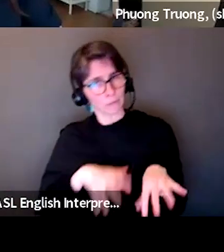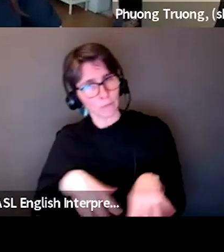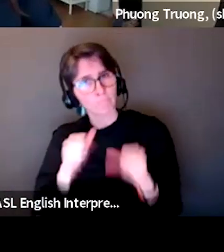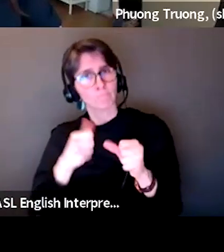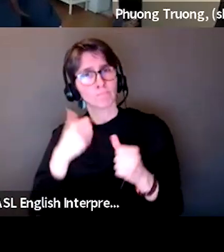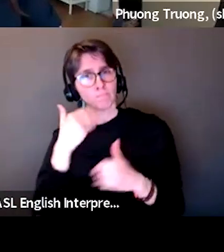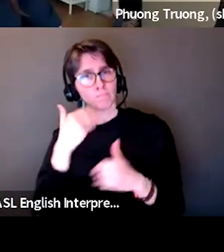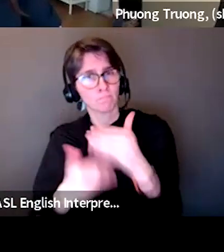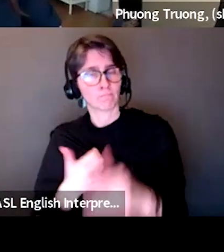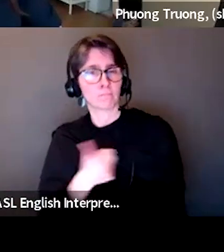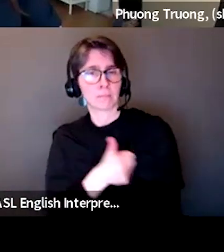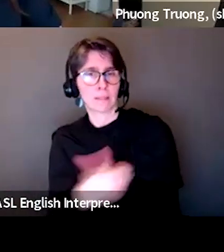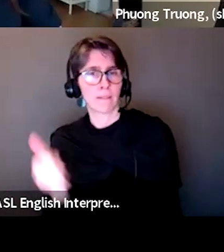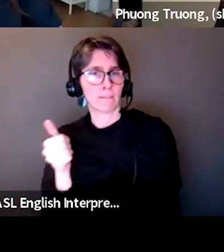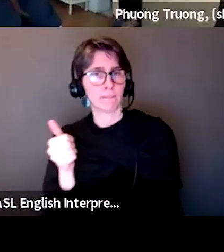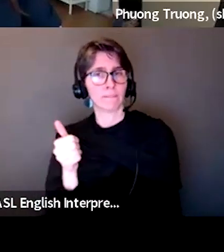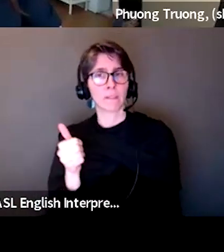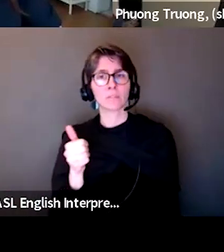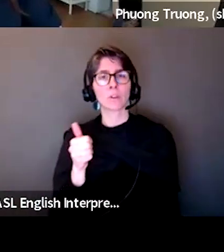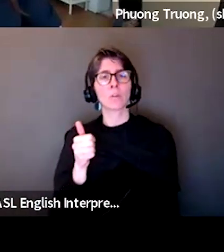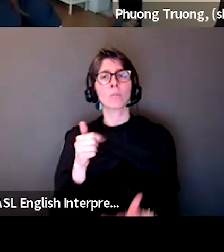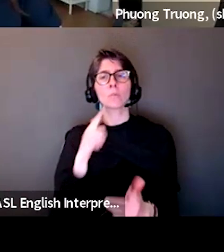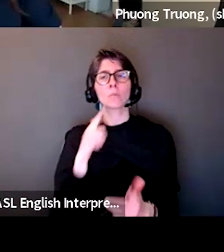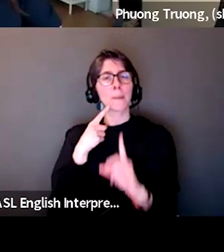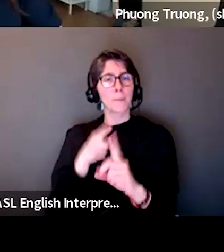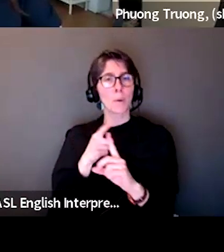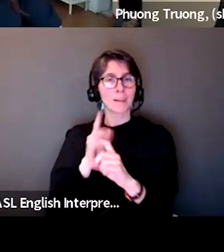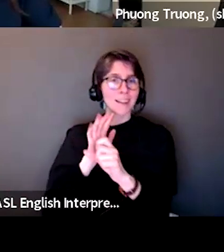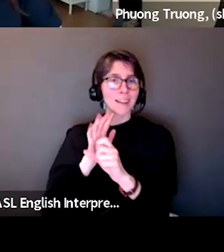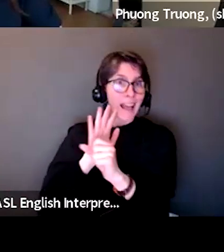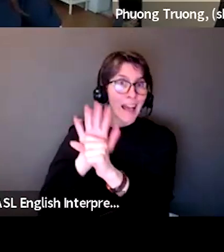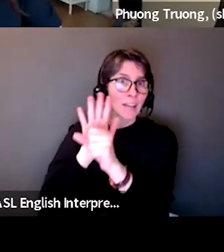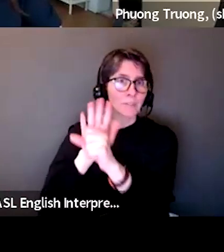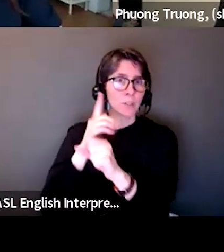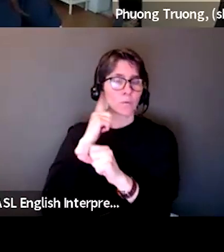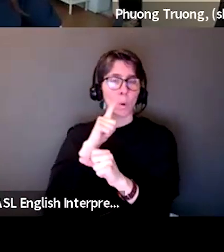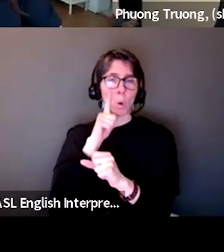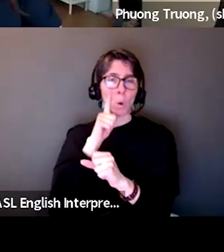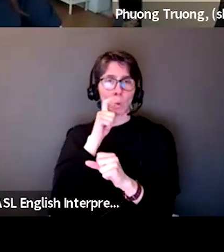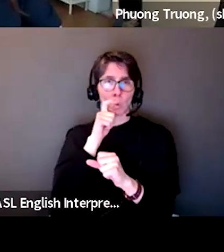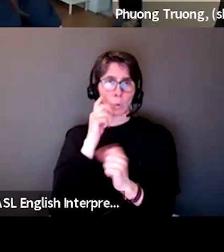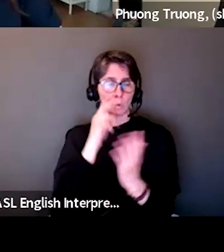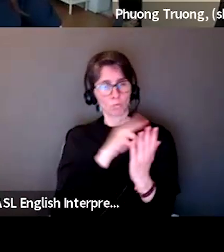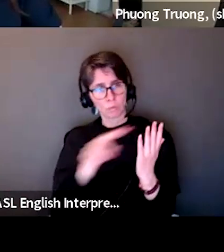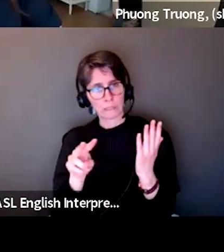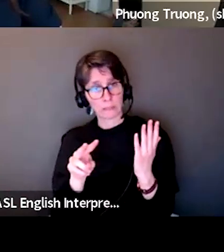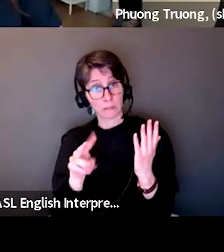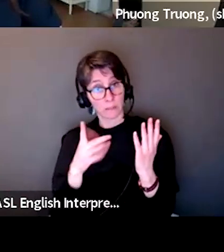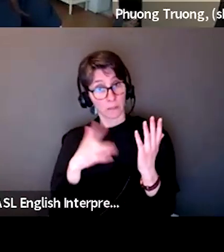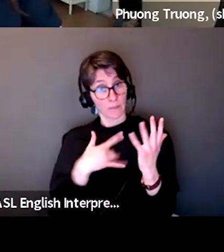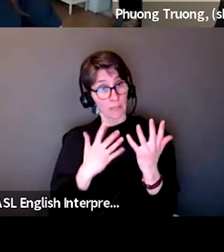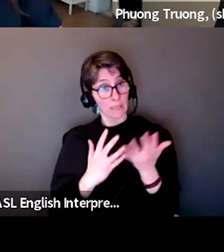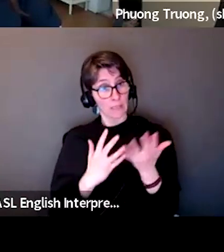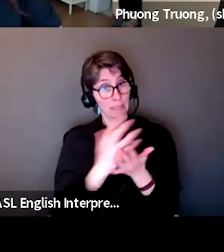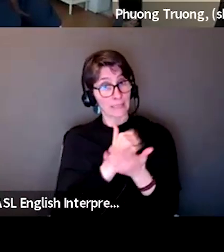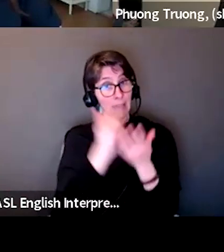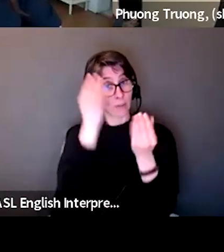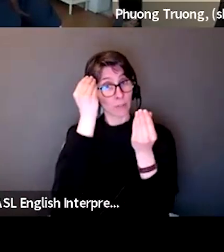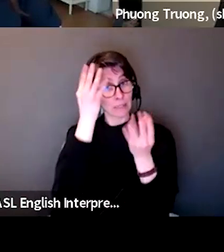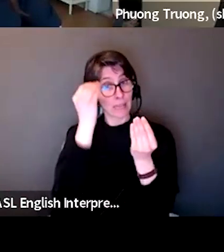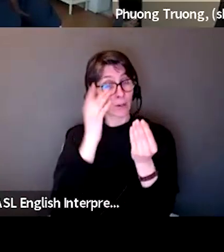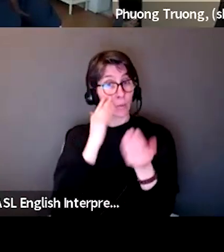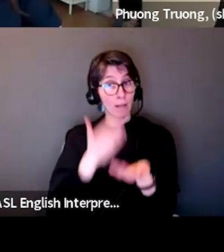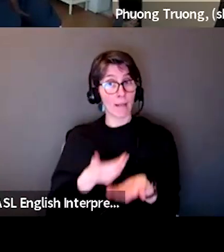advocacy for individuals applying, do you think the salary data is going to help empower people